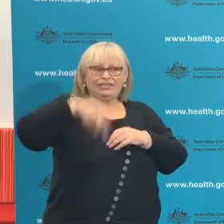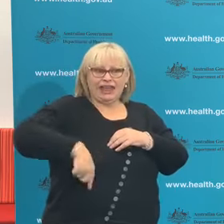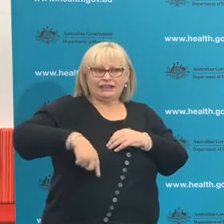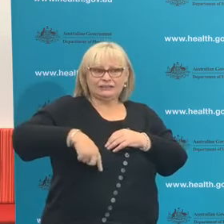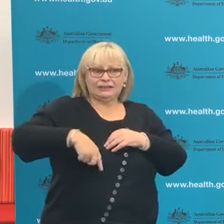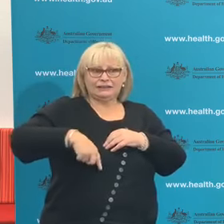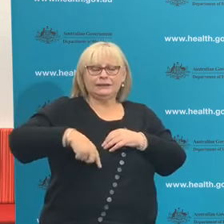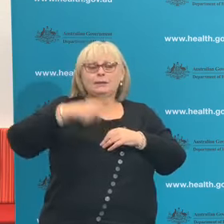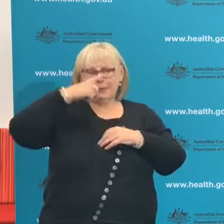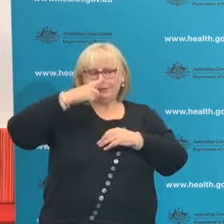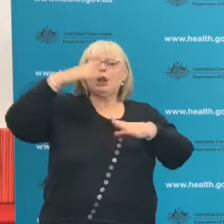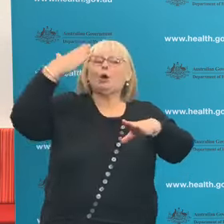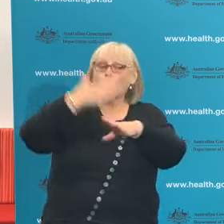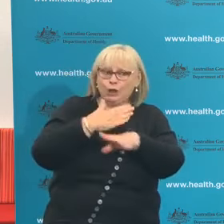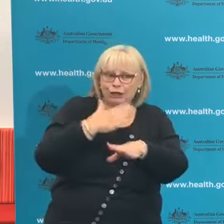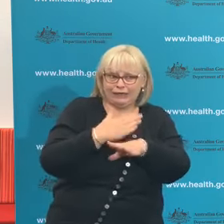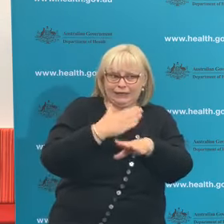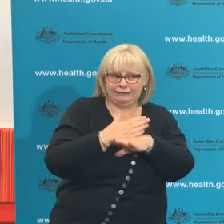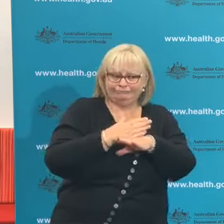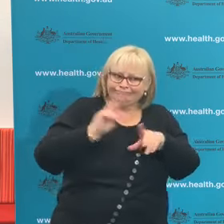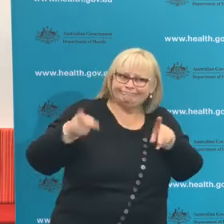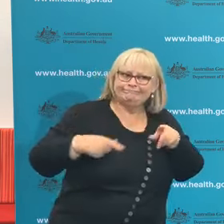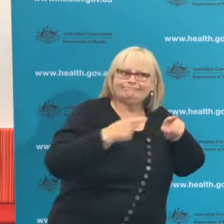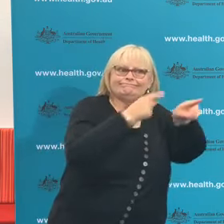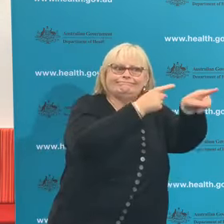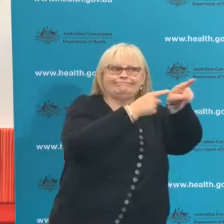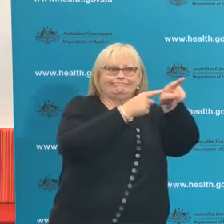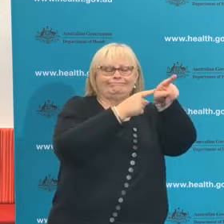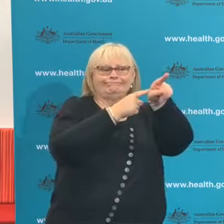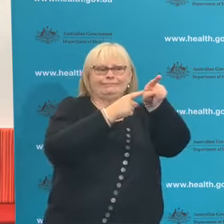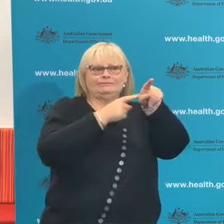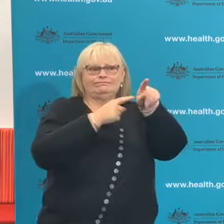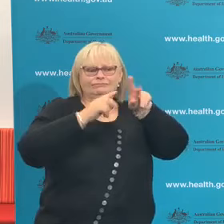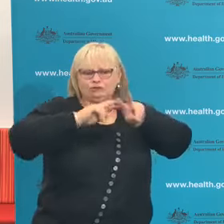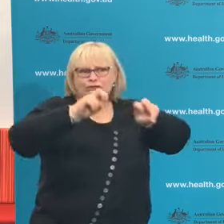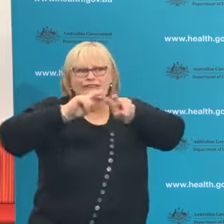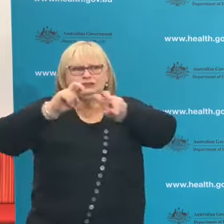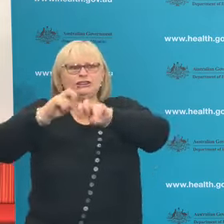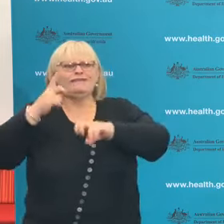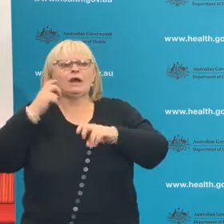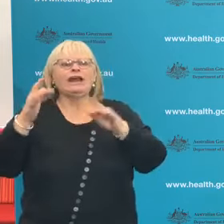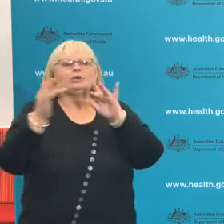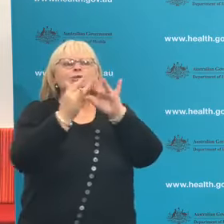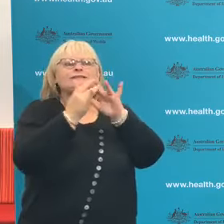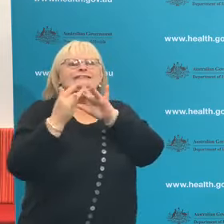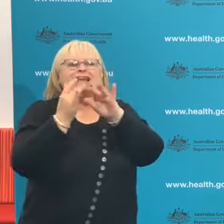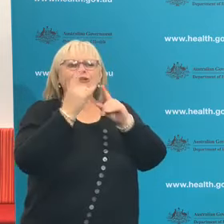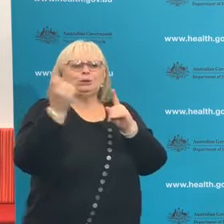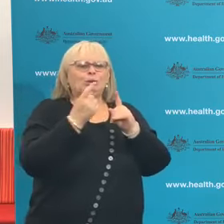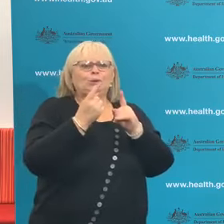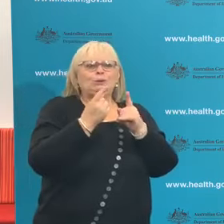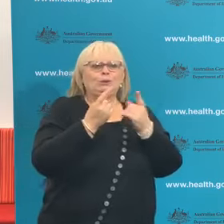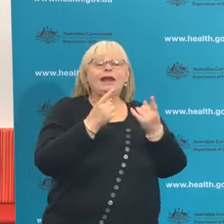health workers. There are multiples more than there were at the